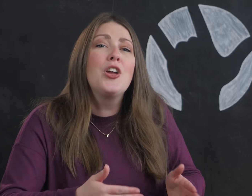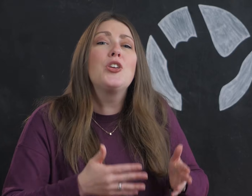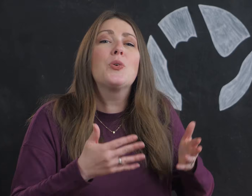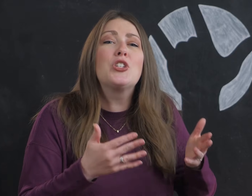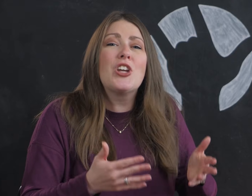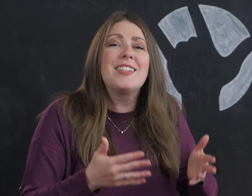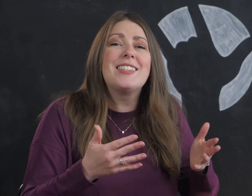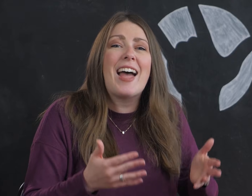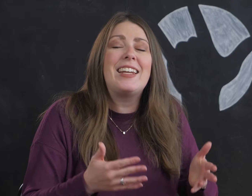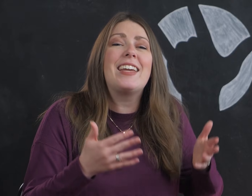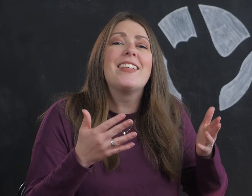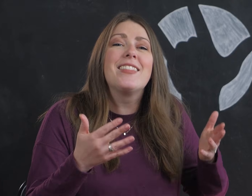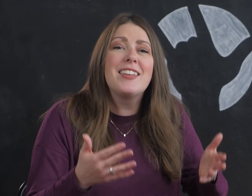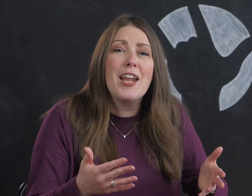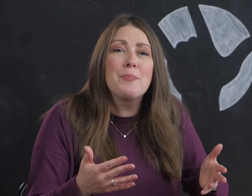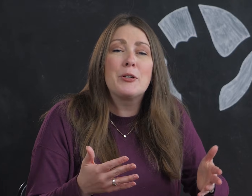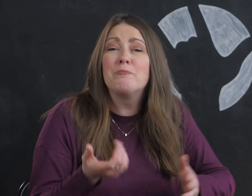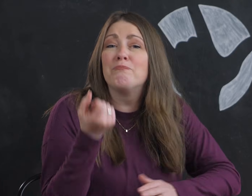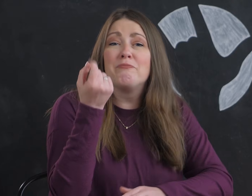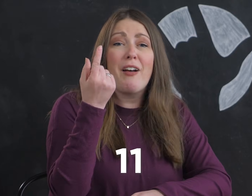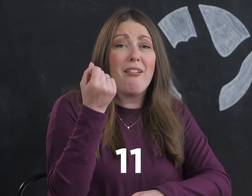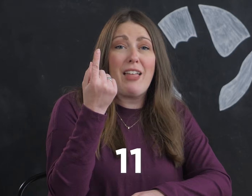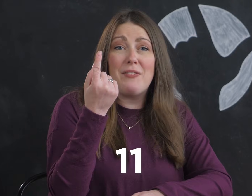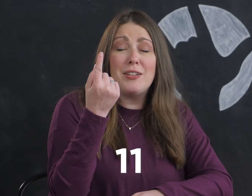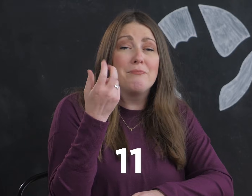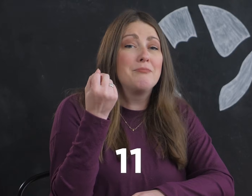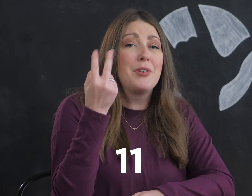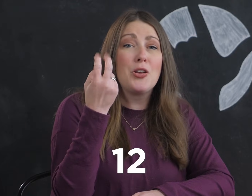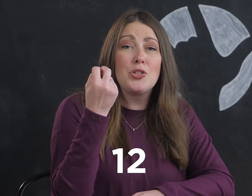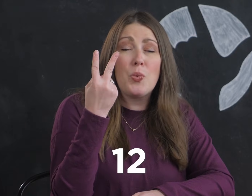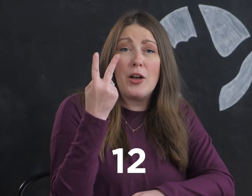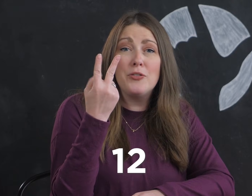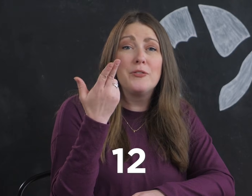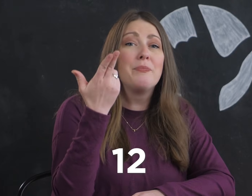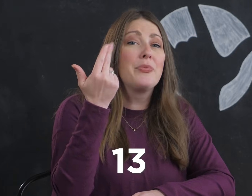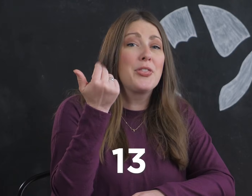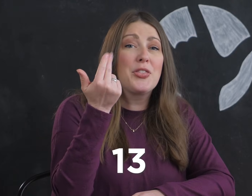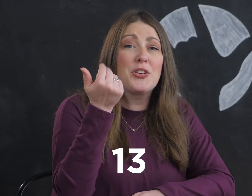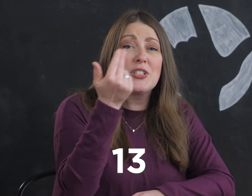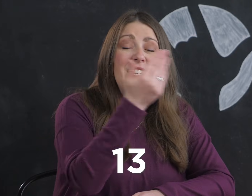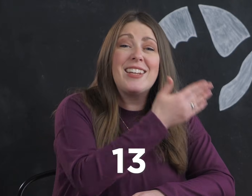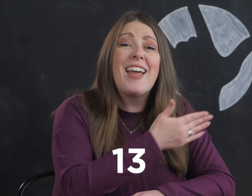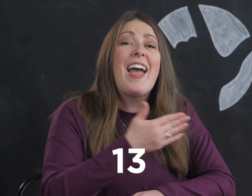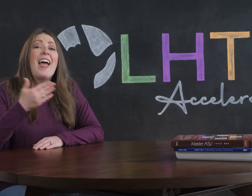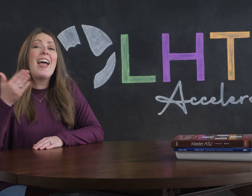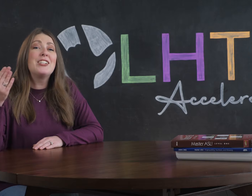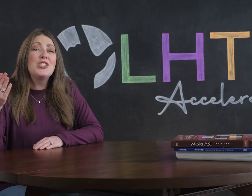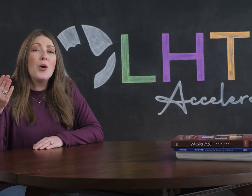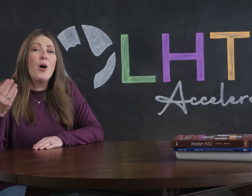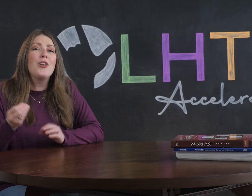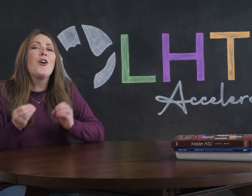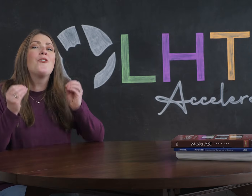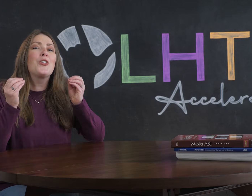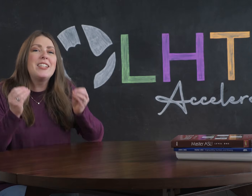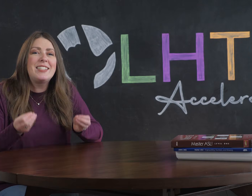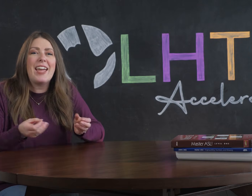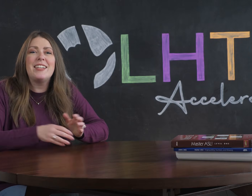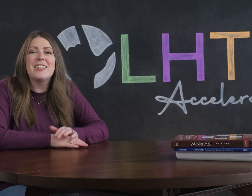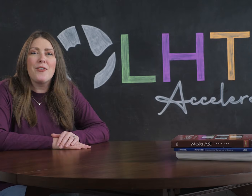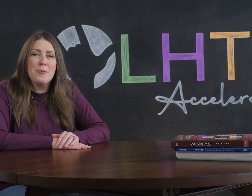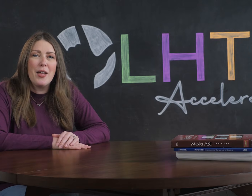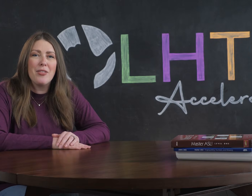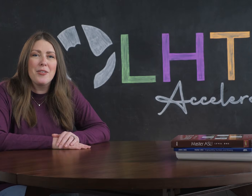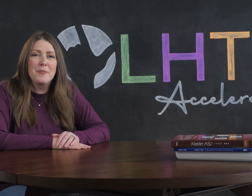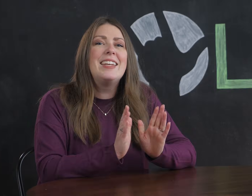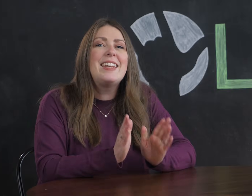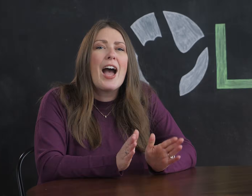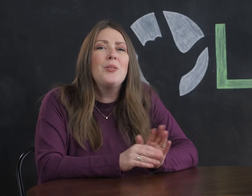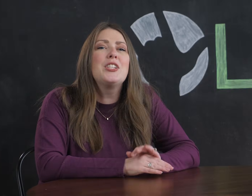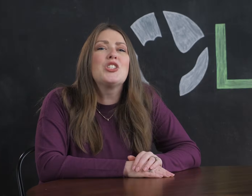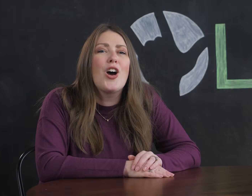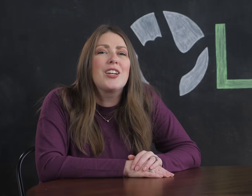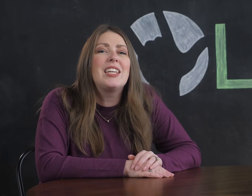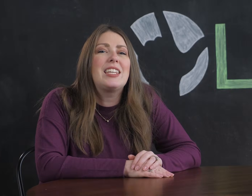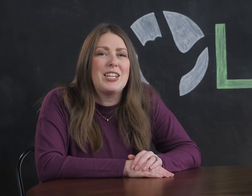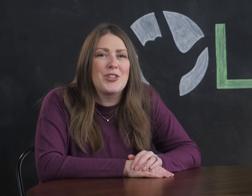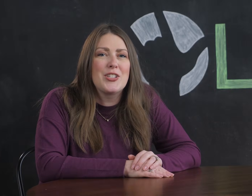you were just signing the number 11, 12, 13, and so on for the days of the month. Now let's talk years